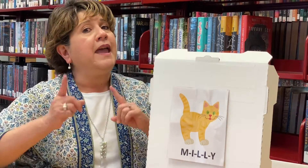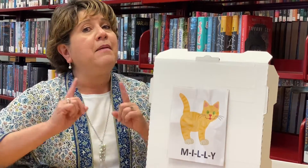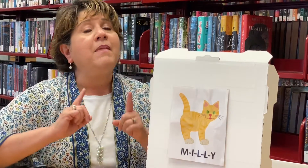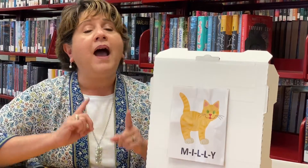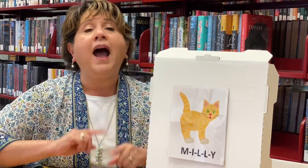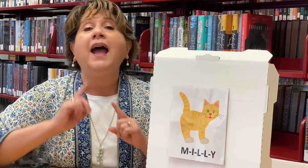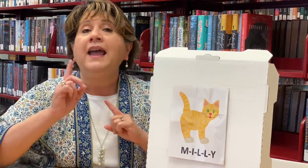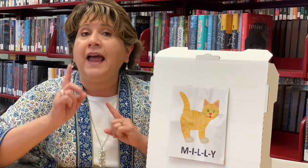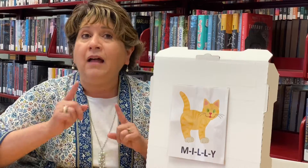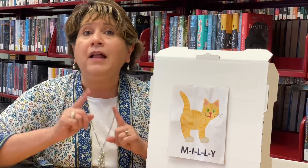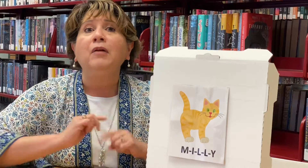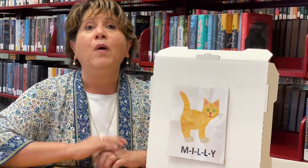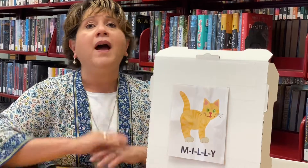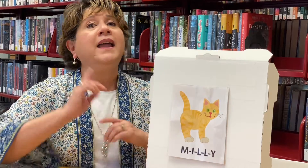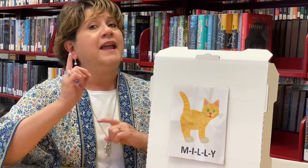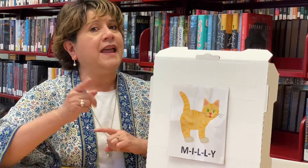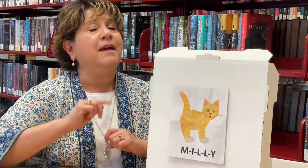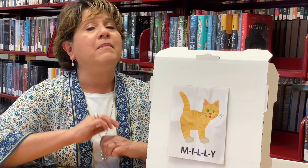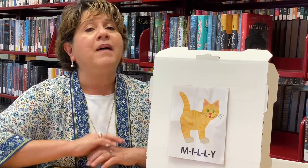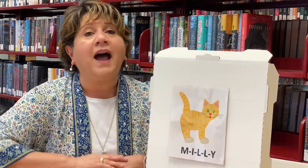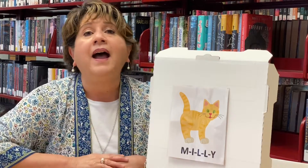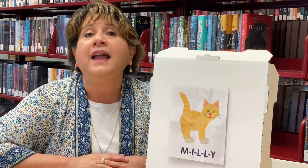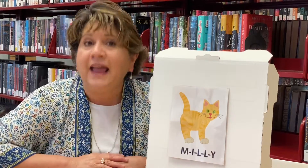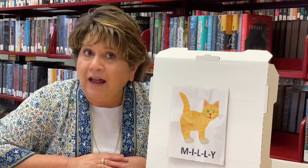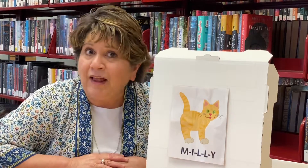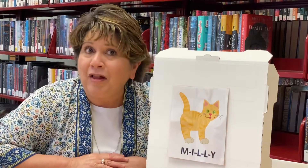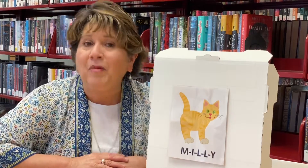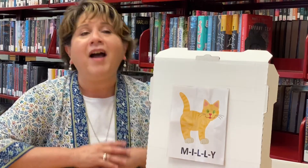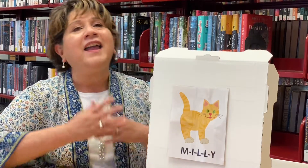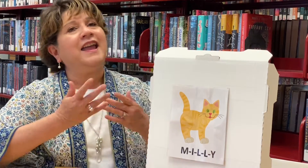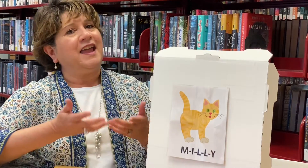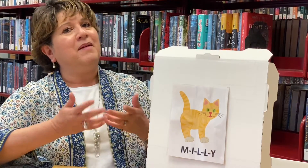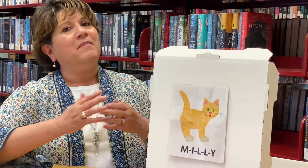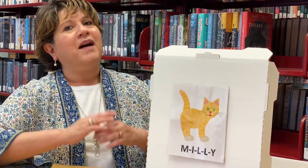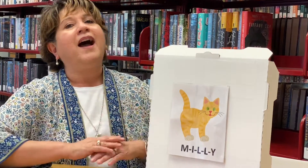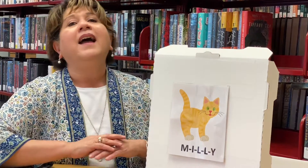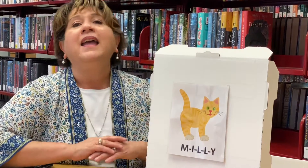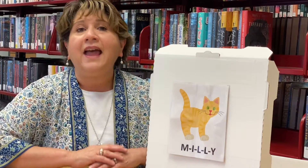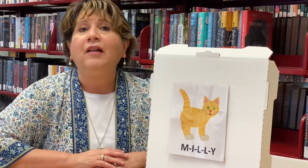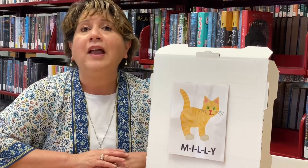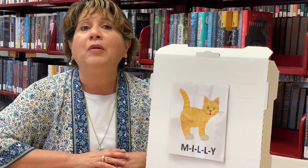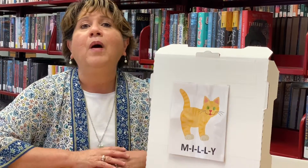M-I-L-L-Y